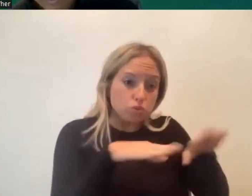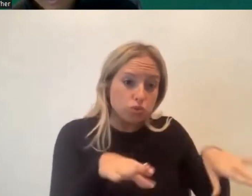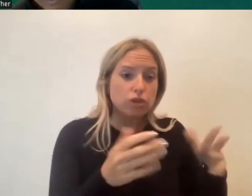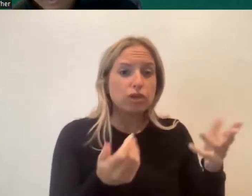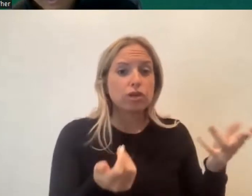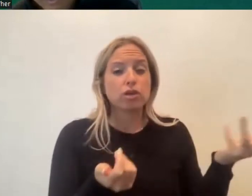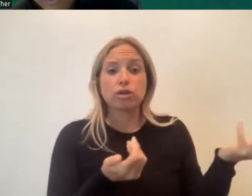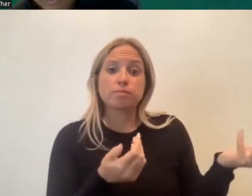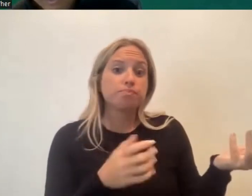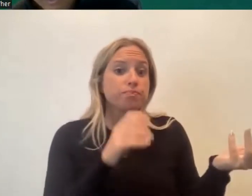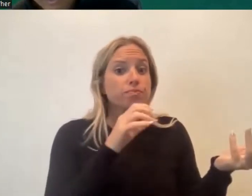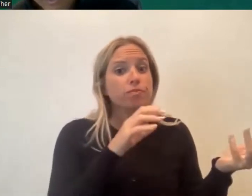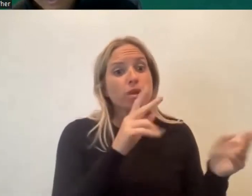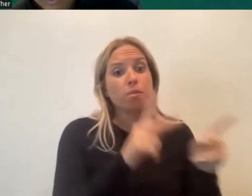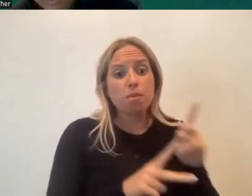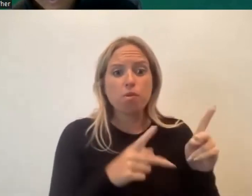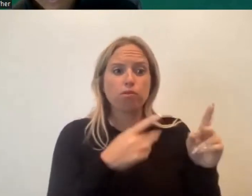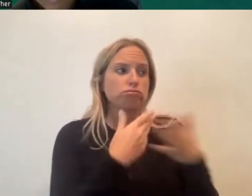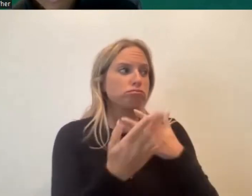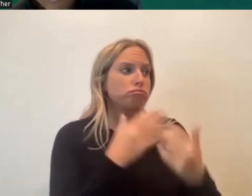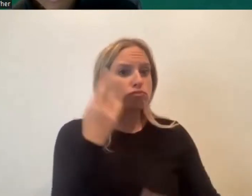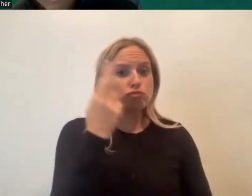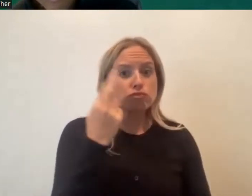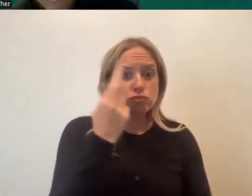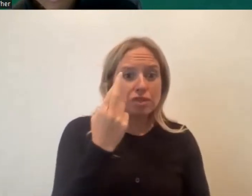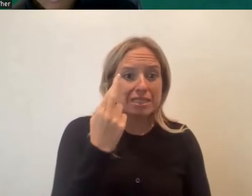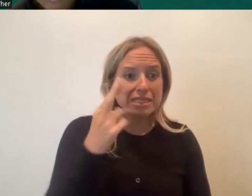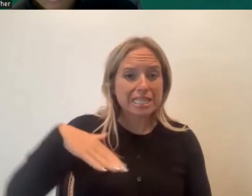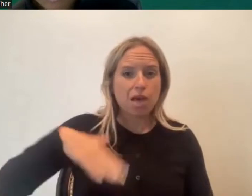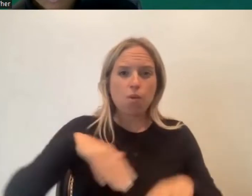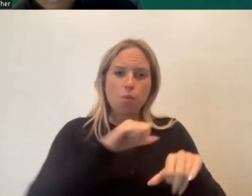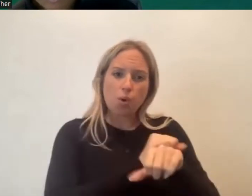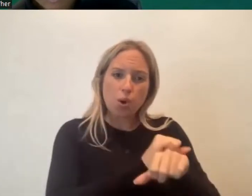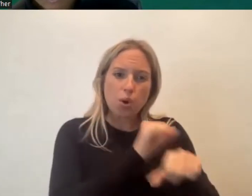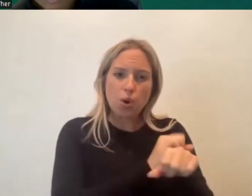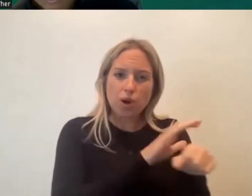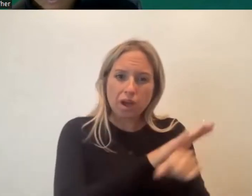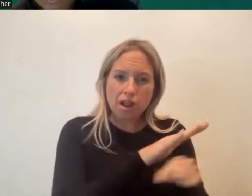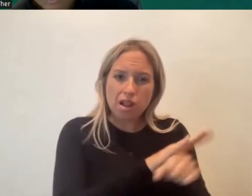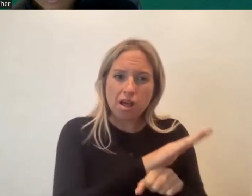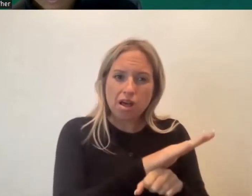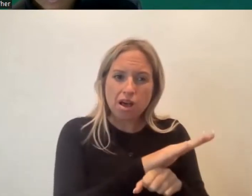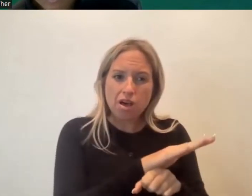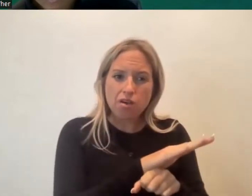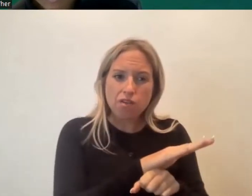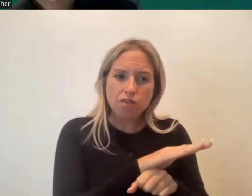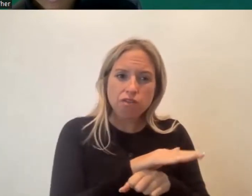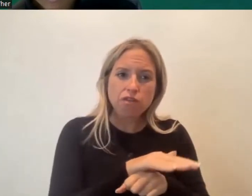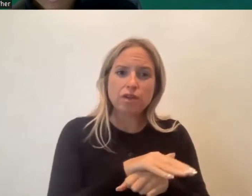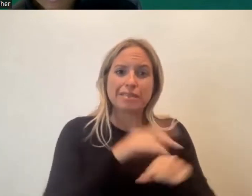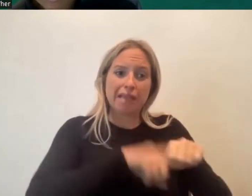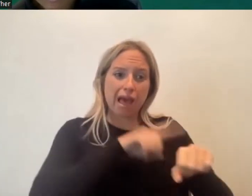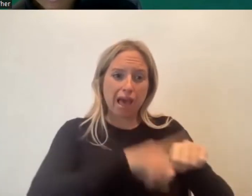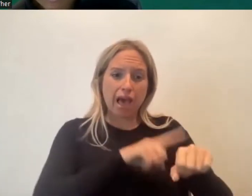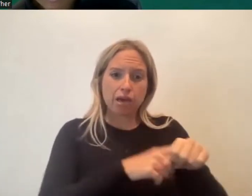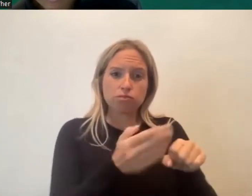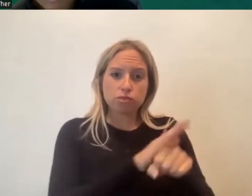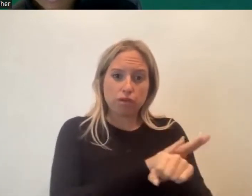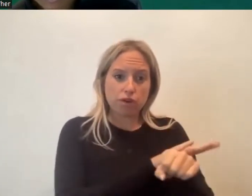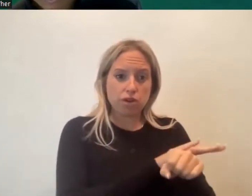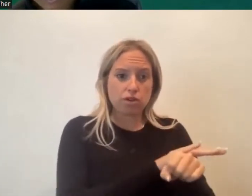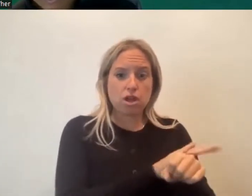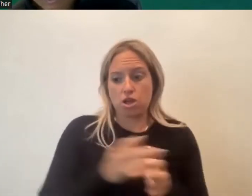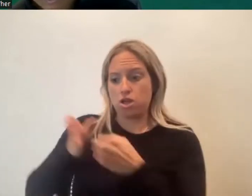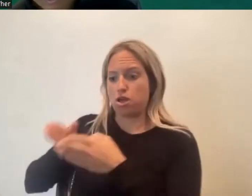folks who for whatever reason have not worked enough quarters to be covered under the SSDI